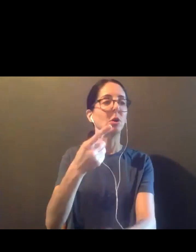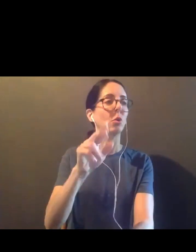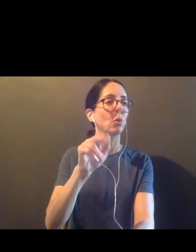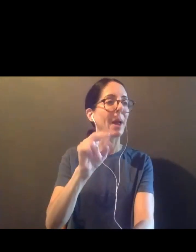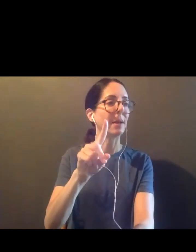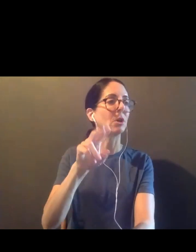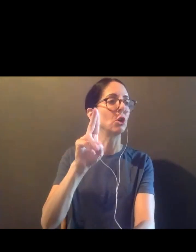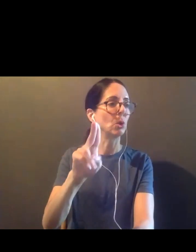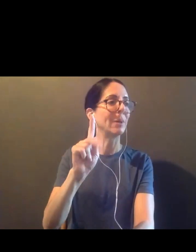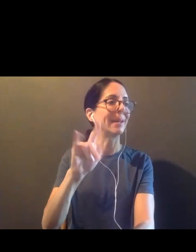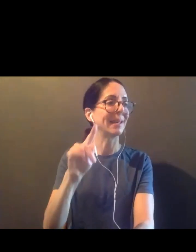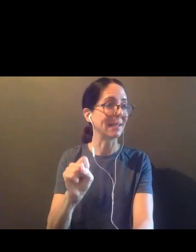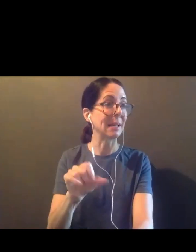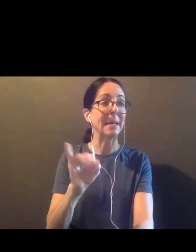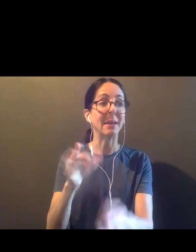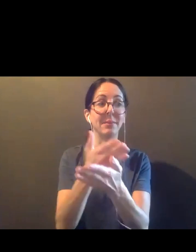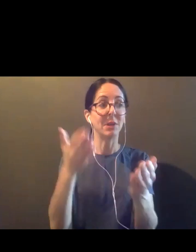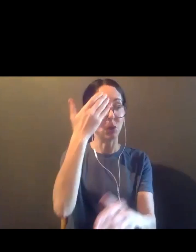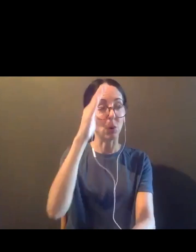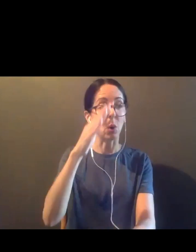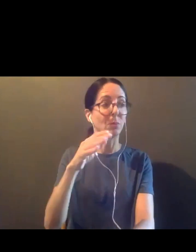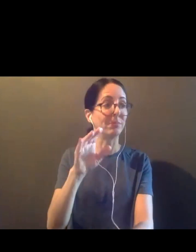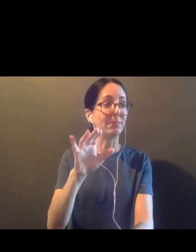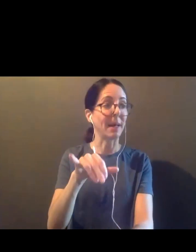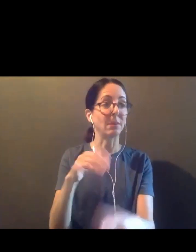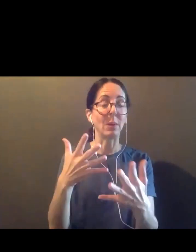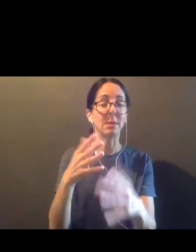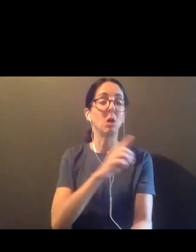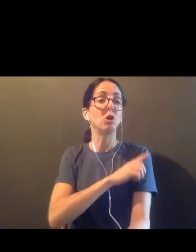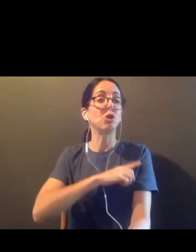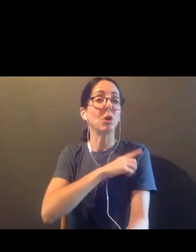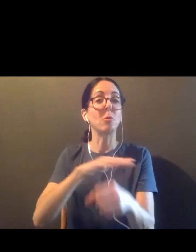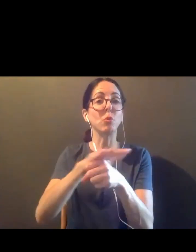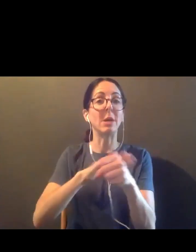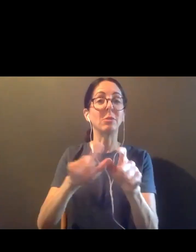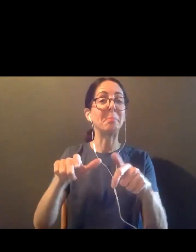If you are unfamiliar, Grandview Kids is Durham Region's largest and only children's treatment